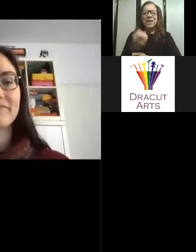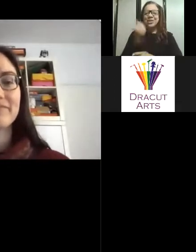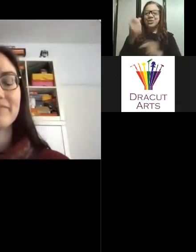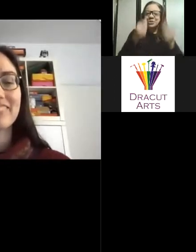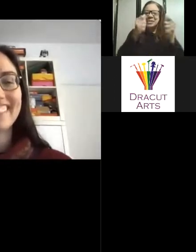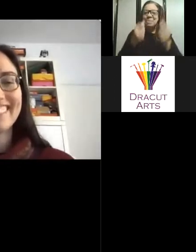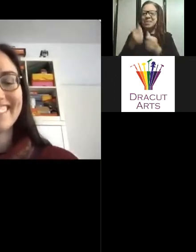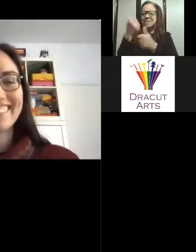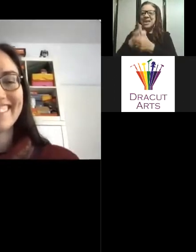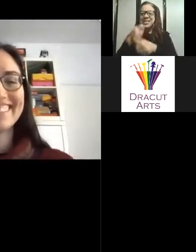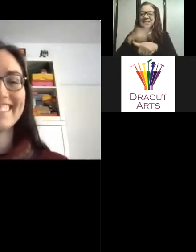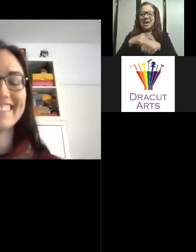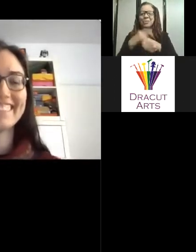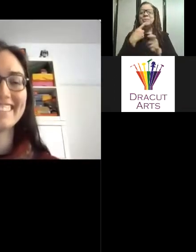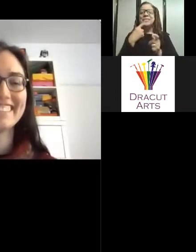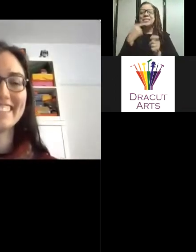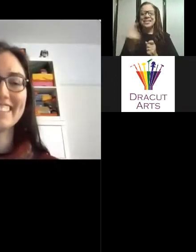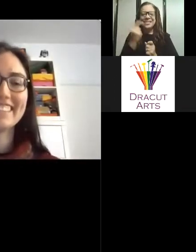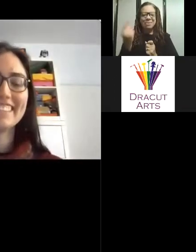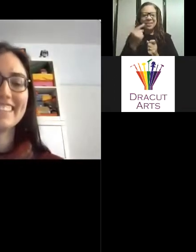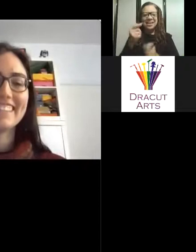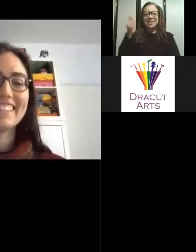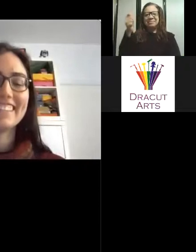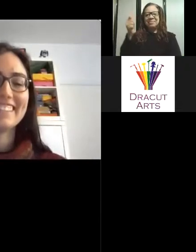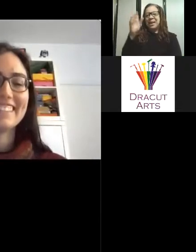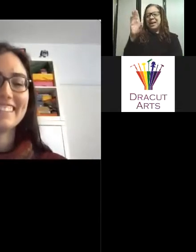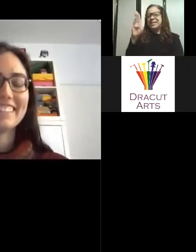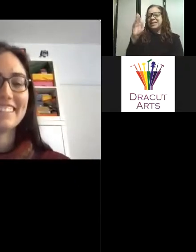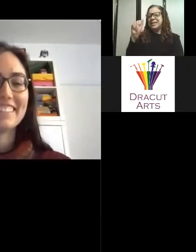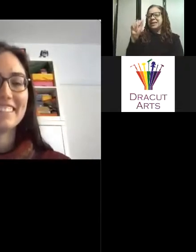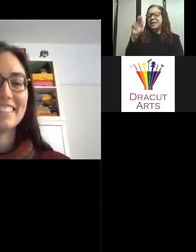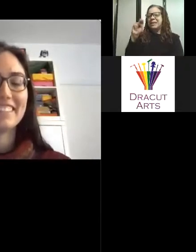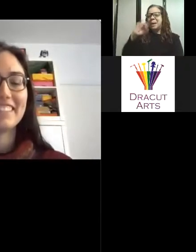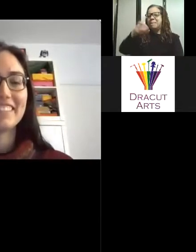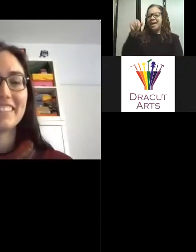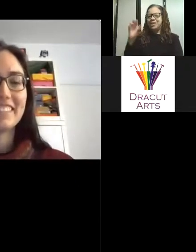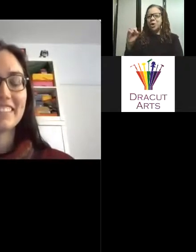mentioned... I guess a banjo, a Civil War style banjo, and uh I don't know, a